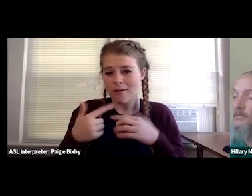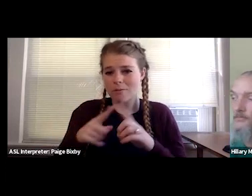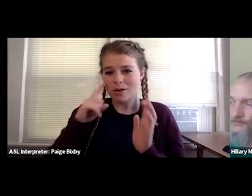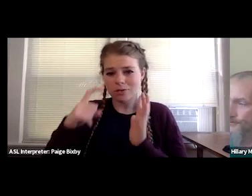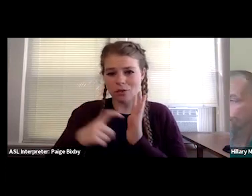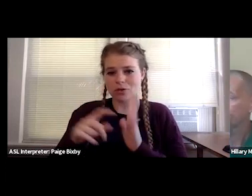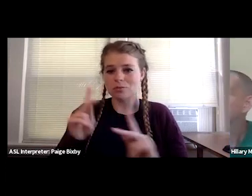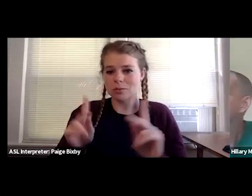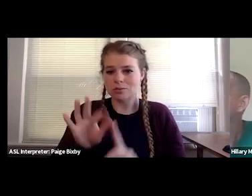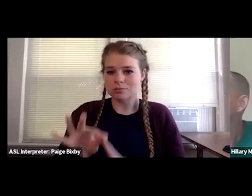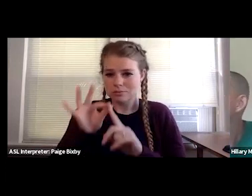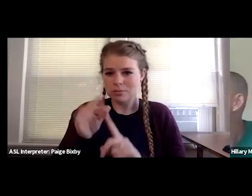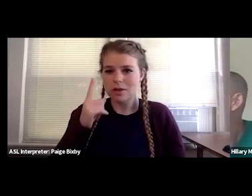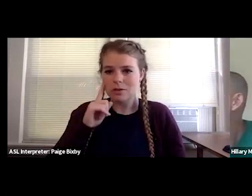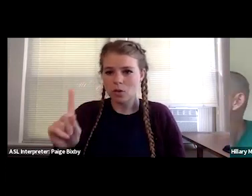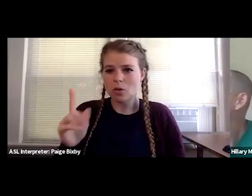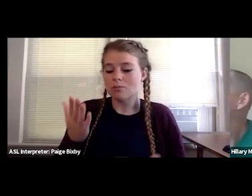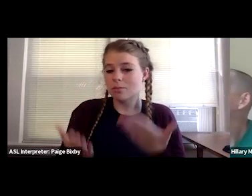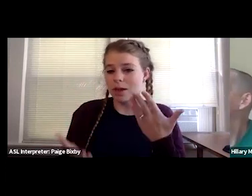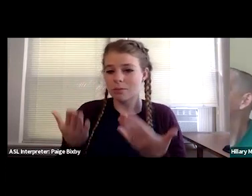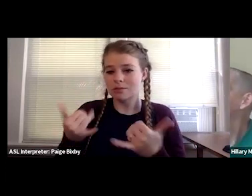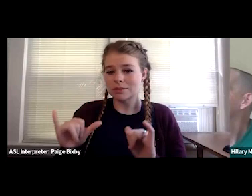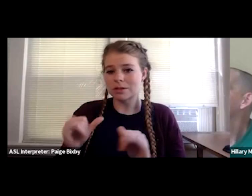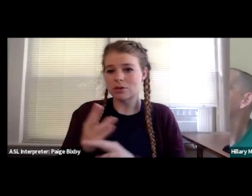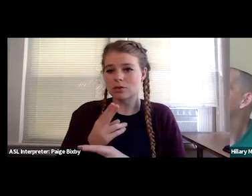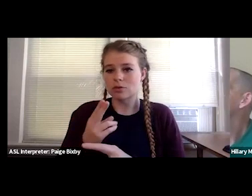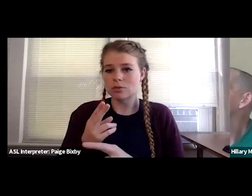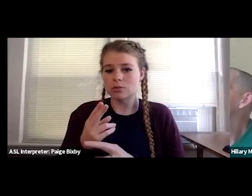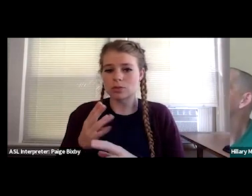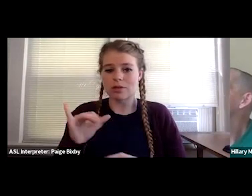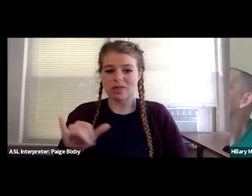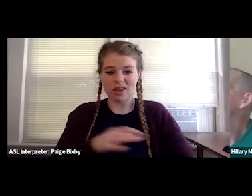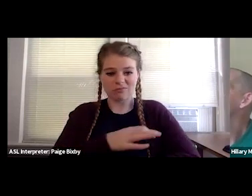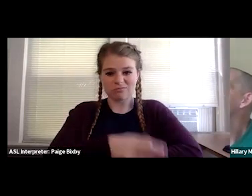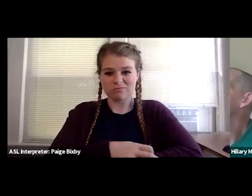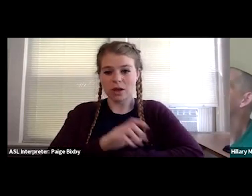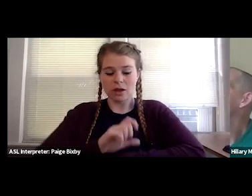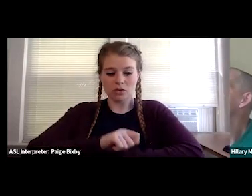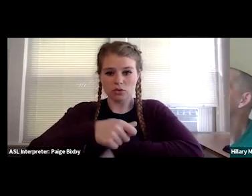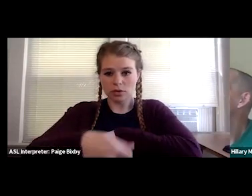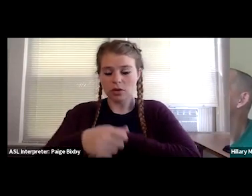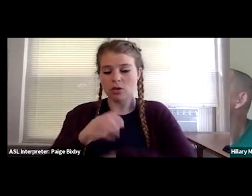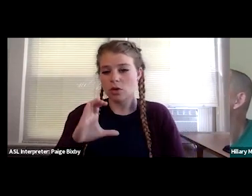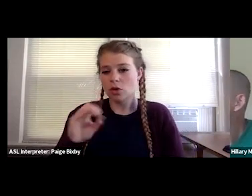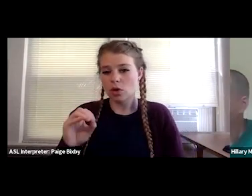especially folks that are, you know, maybe still using, and the wounds that you're dressing, and they're taking those dressings off, Coban can be really restrictive,